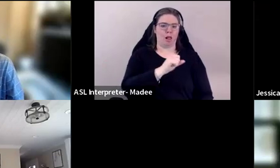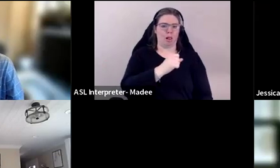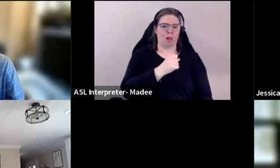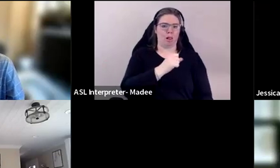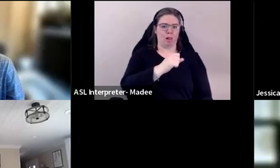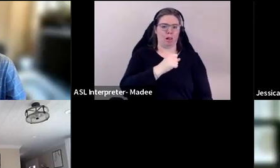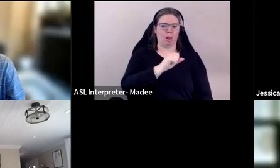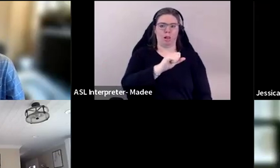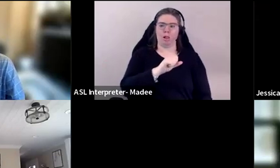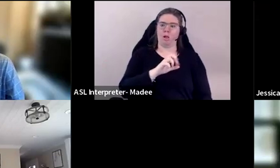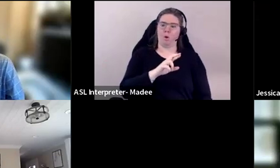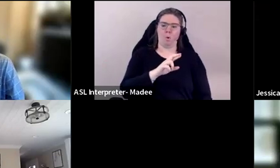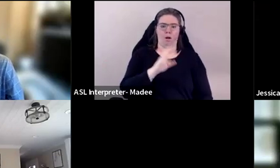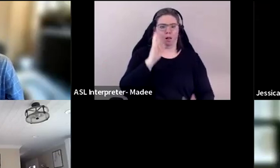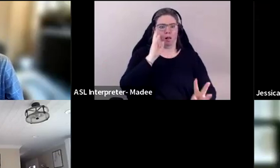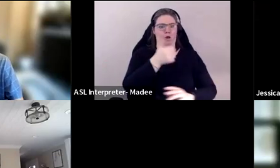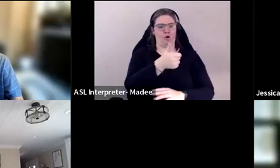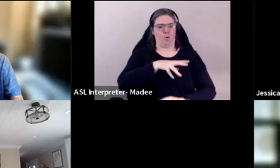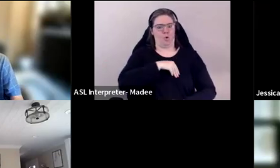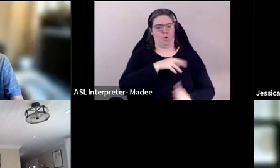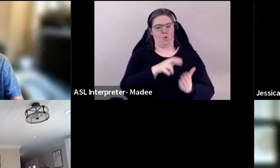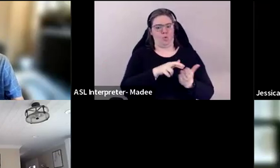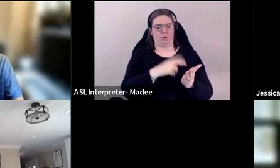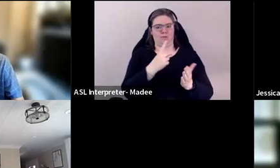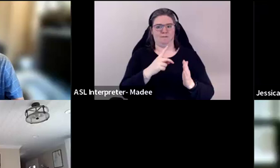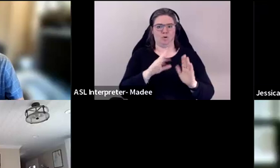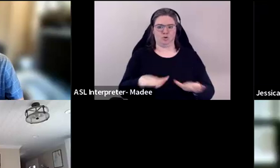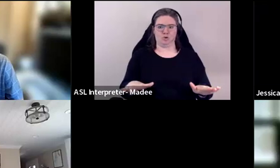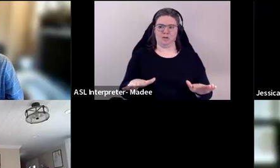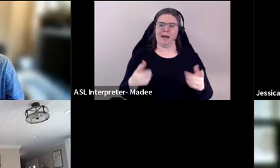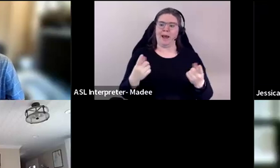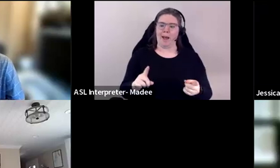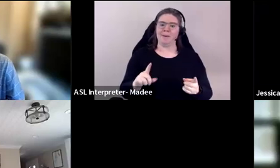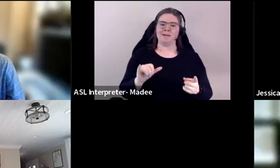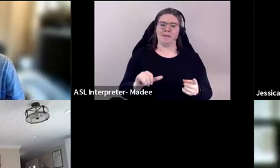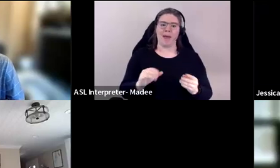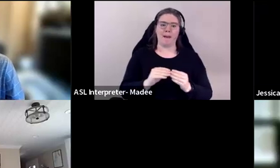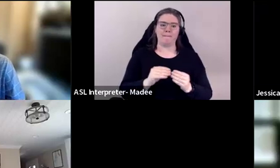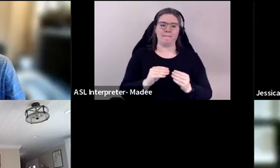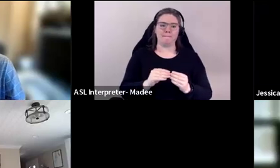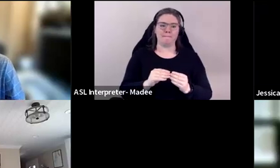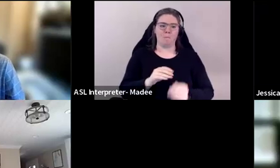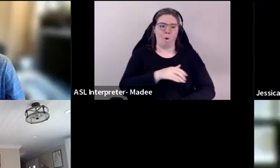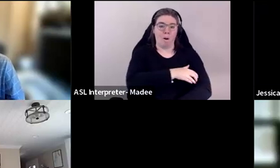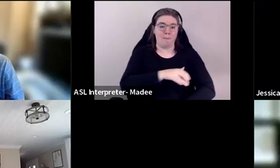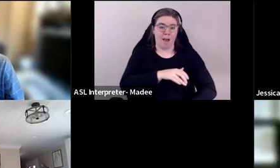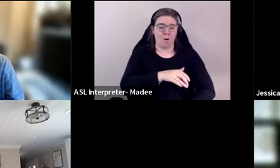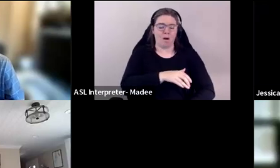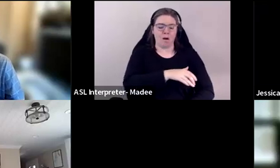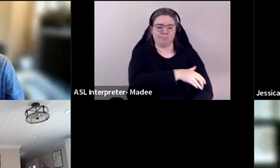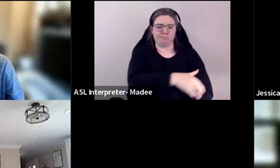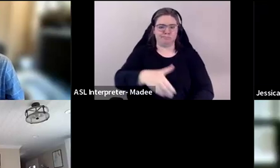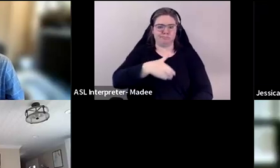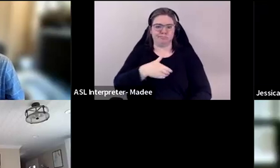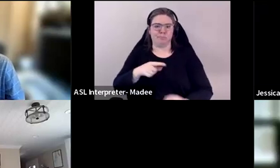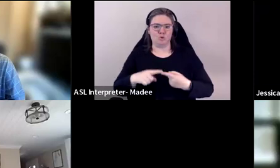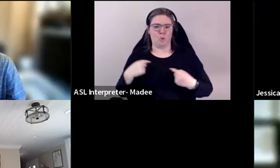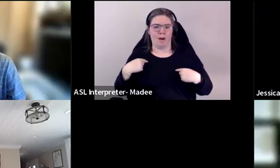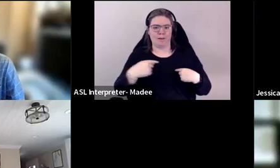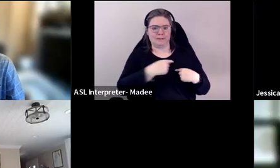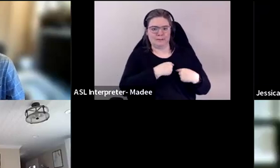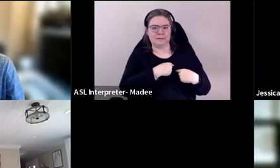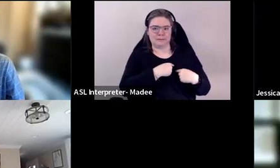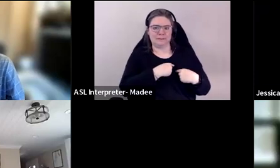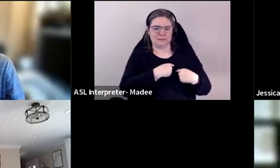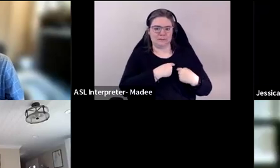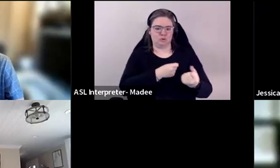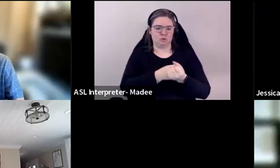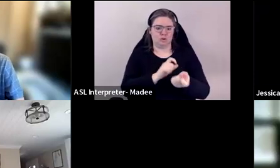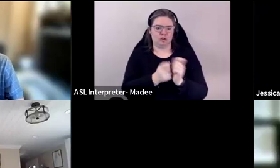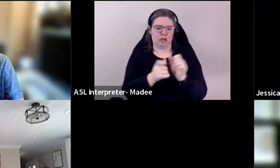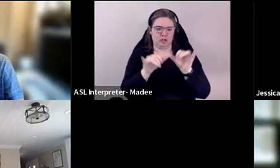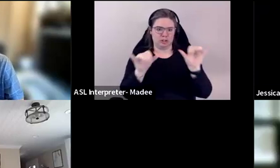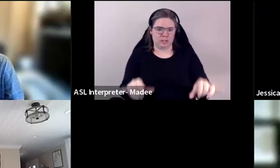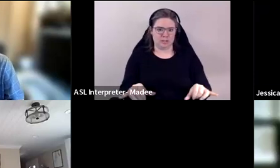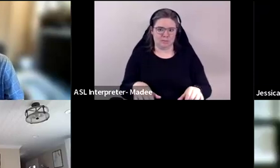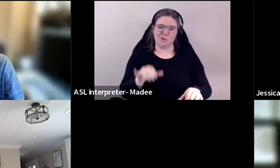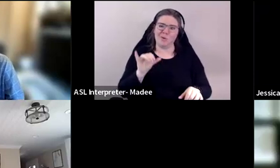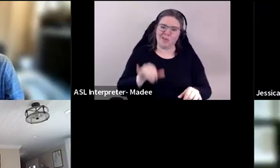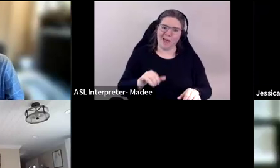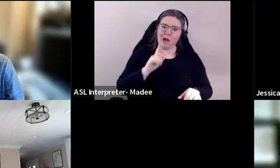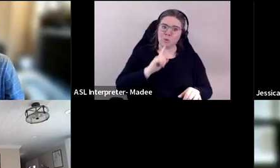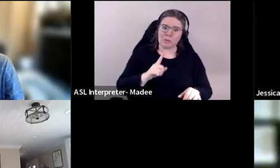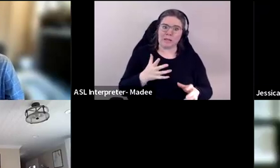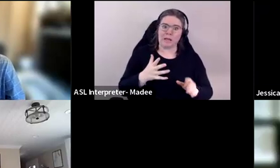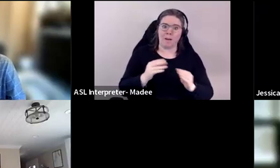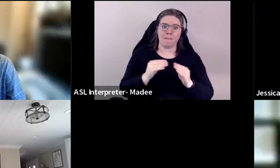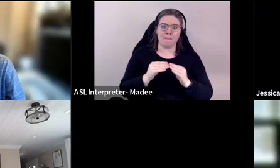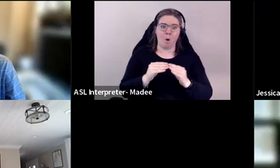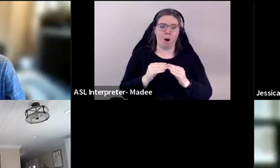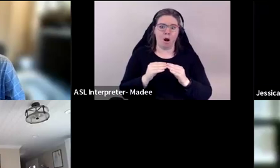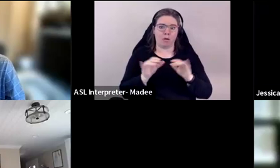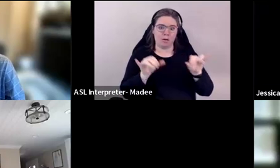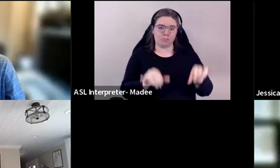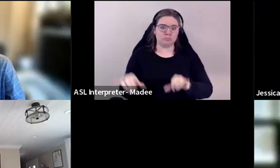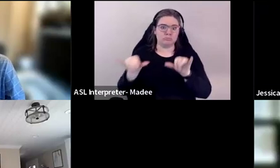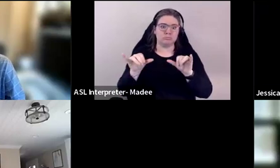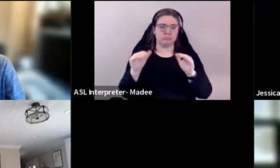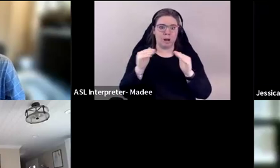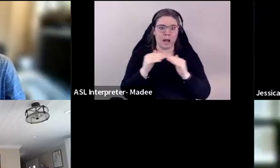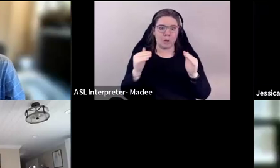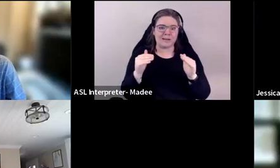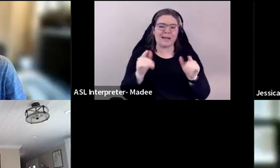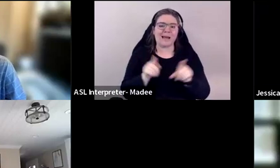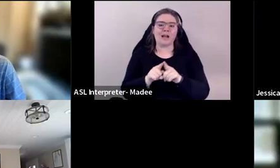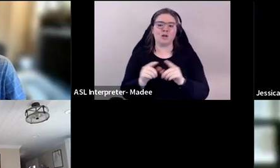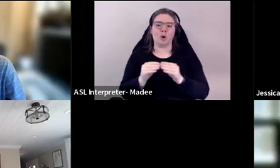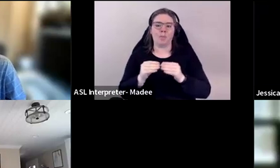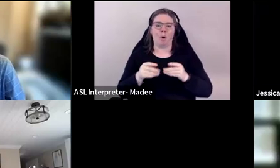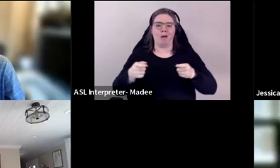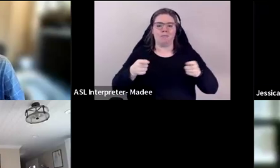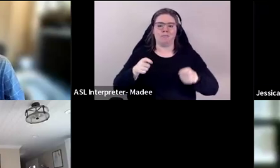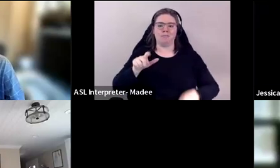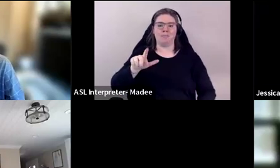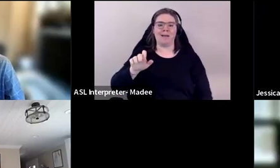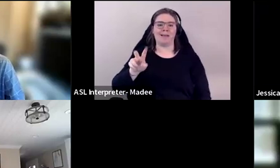Don Dew: And so it gives us a little bit of strength. And I think that's a lot of what systems change advocacy means to me is getting not only equity, but giving us a little bit of leverage, because we don't have leverage a lot of times at all. We don't have equity many times at all.